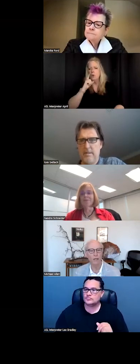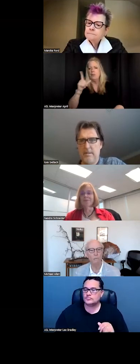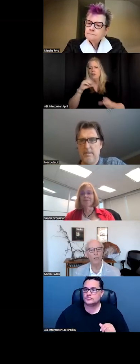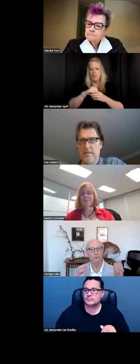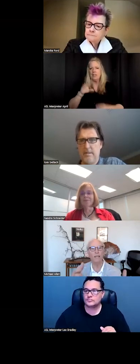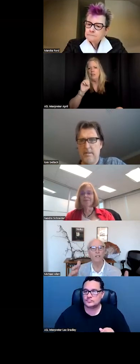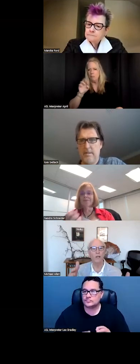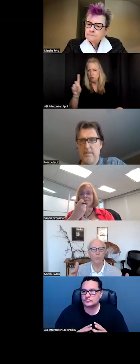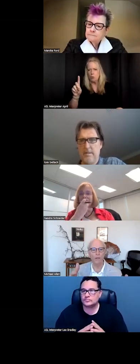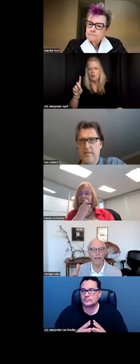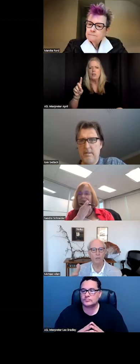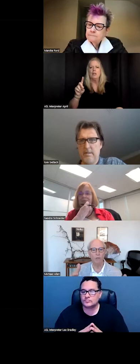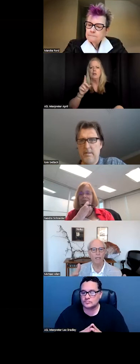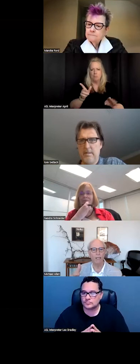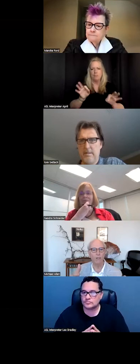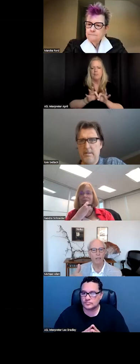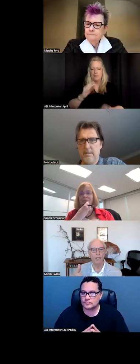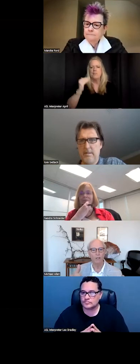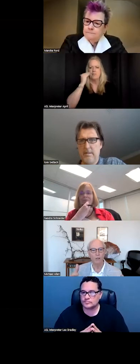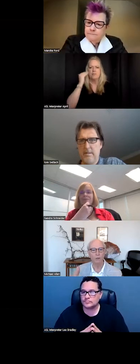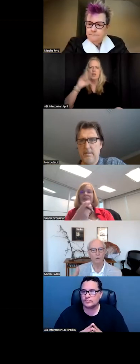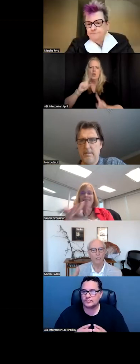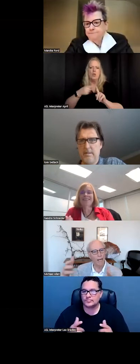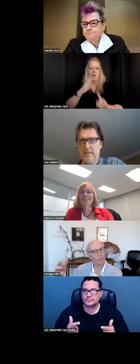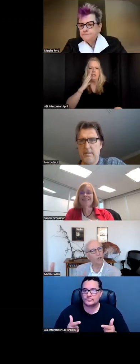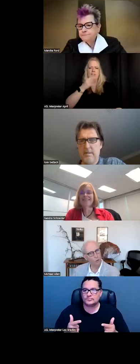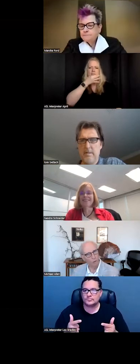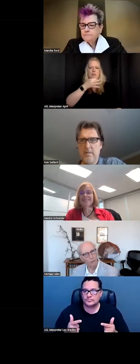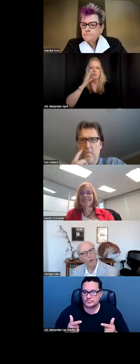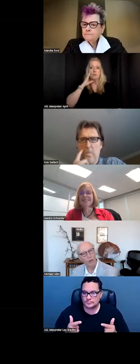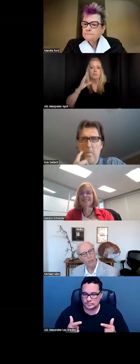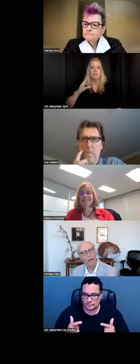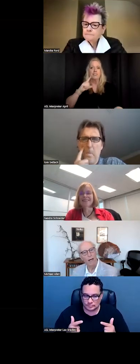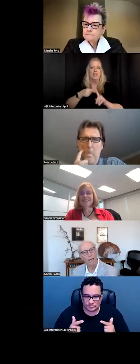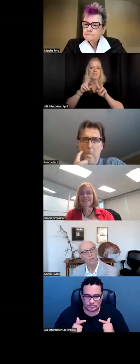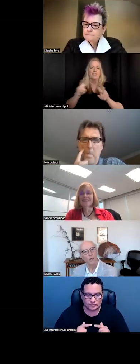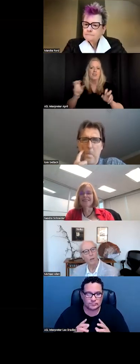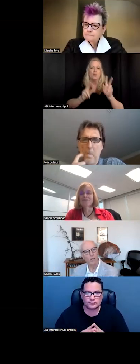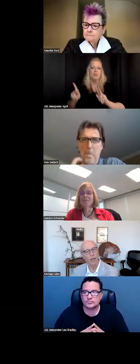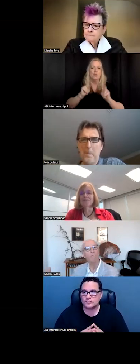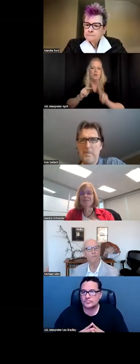BUT YOU NEED TO KNOW WHERE THE EXPERTISE TO ASSESS THOSE PEOPLE IS GOING TO COME FROM.